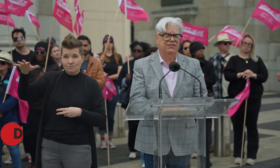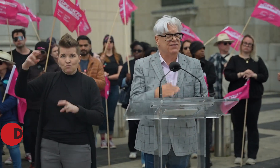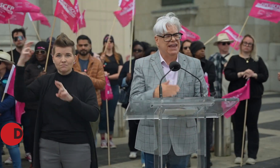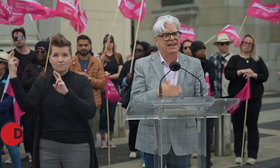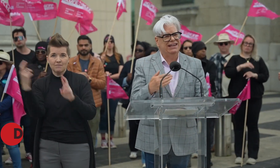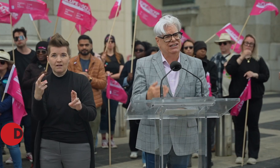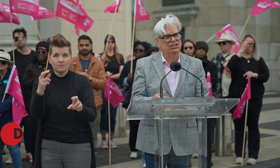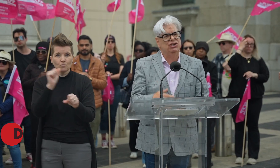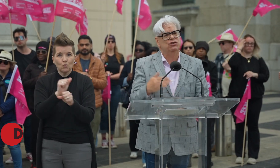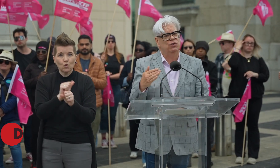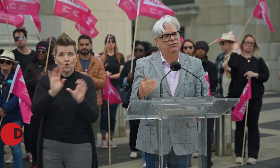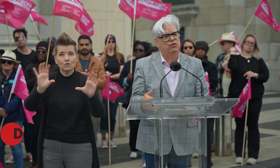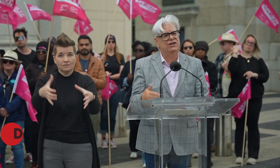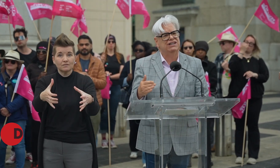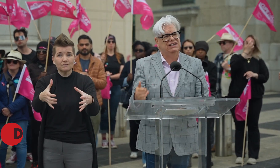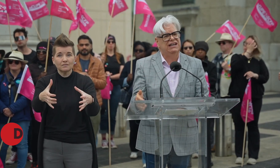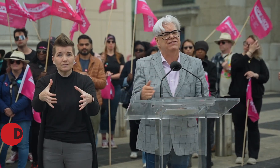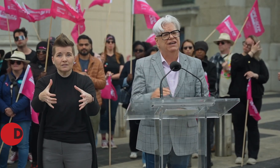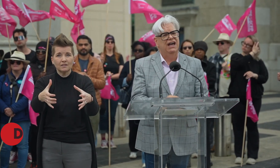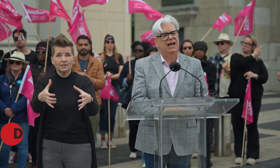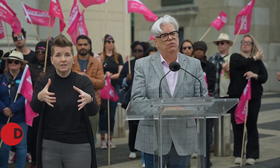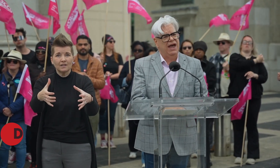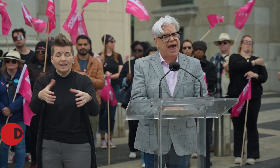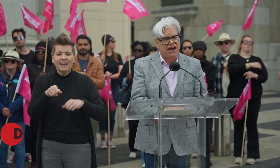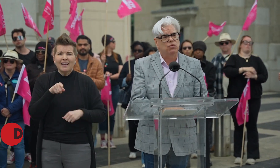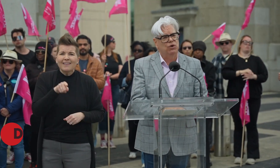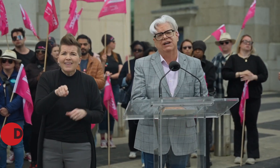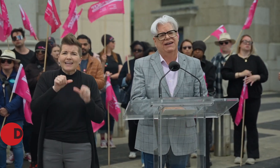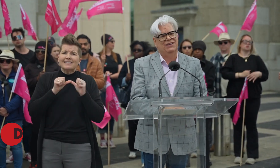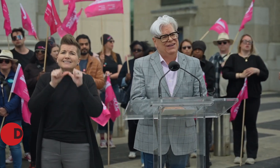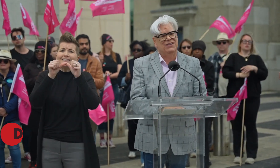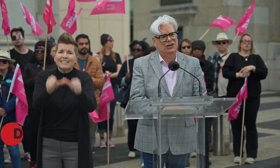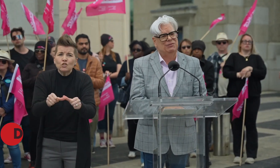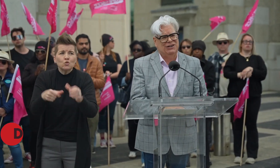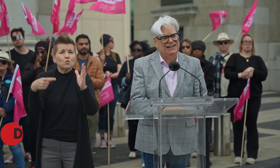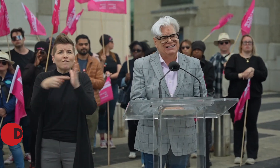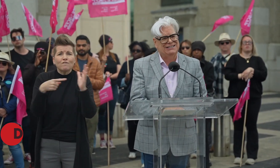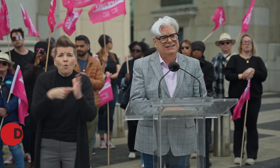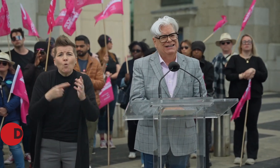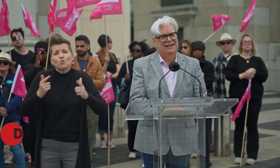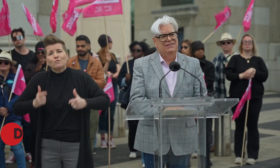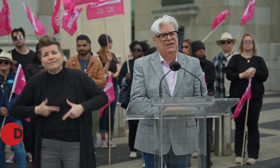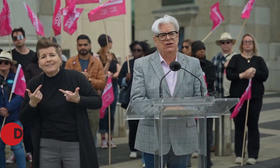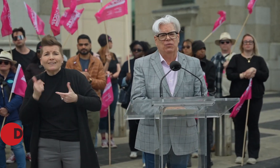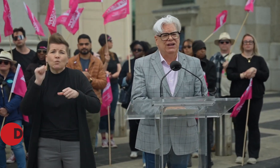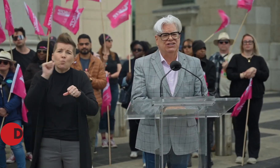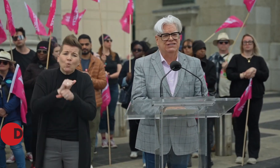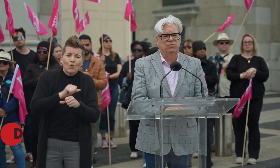to afford to live and, and work in in their communities, and